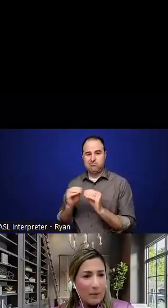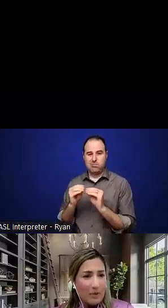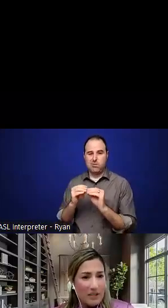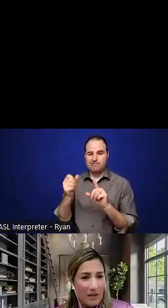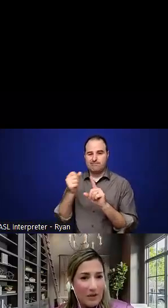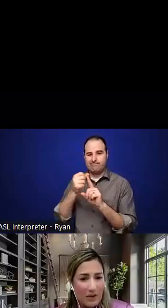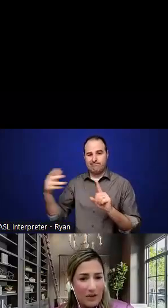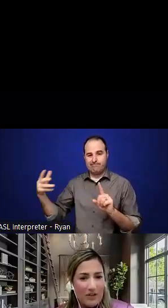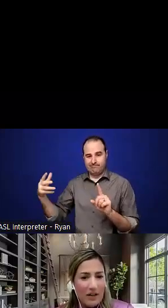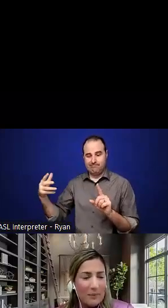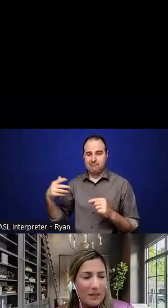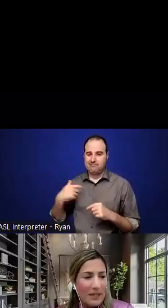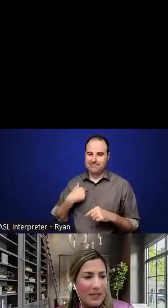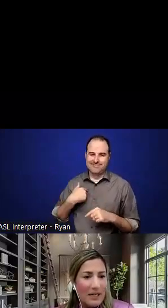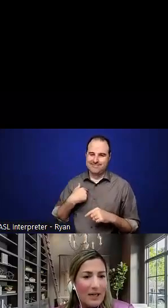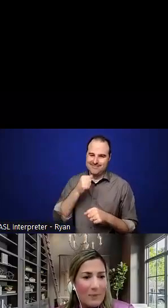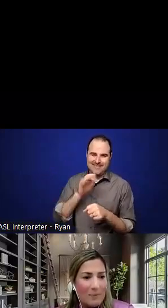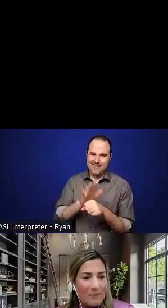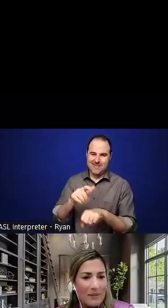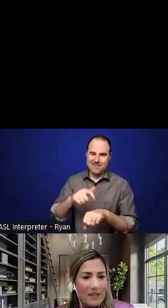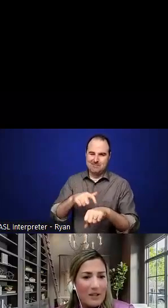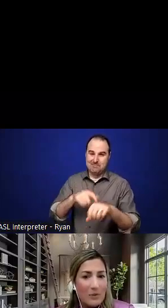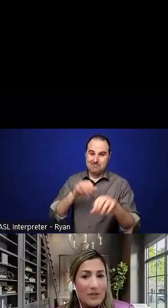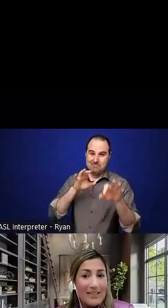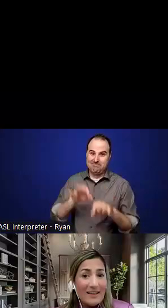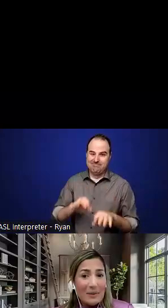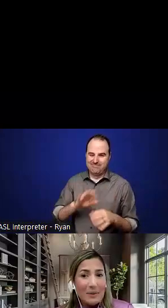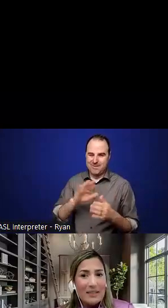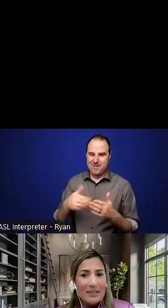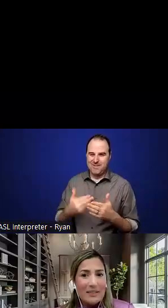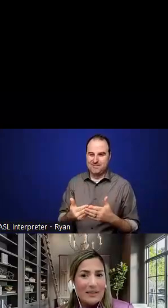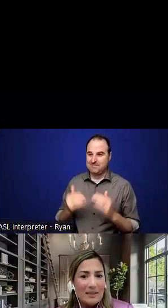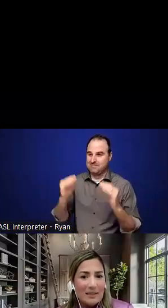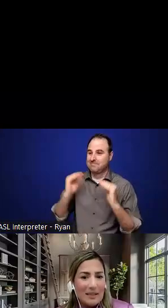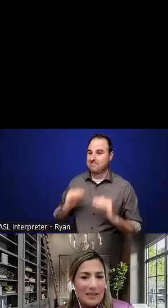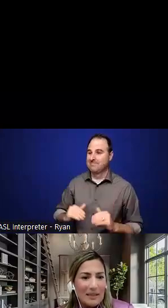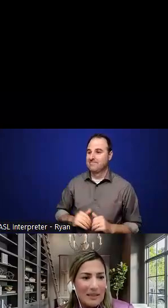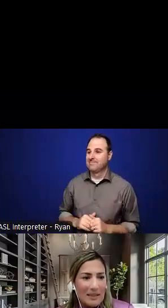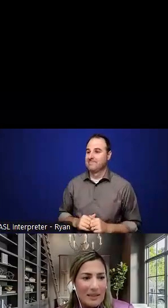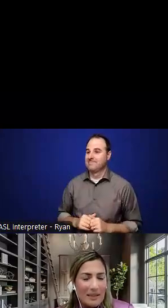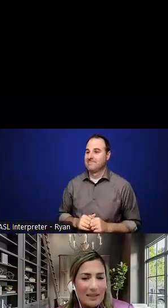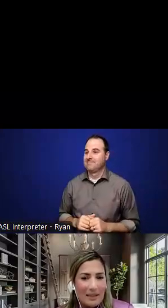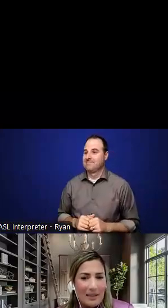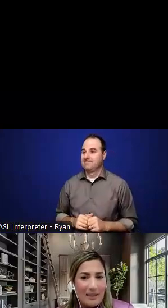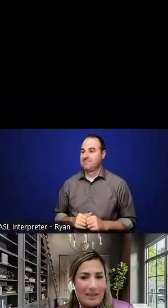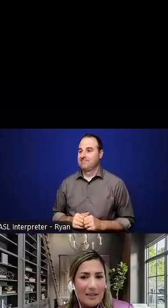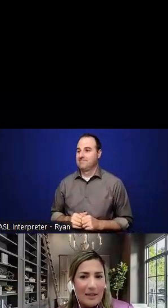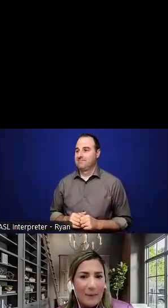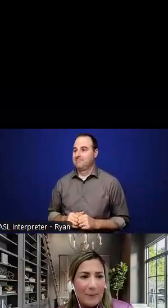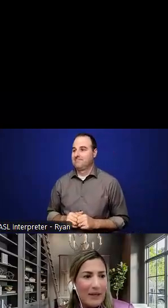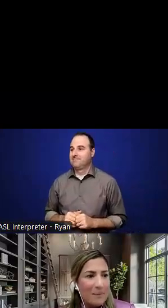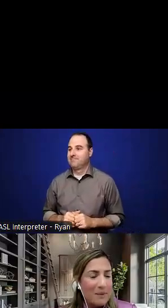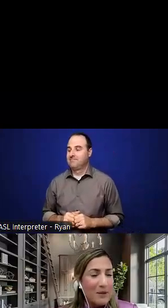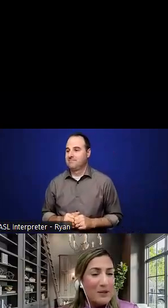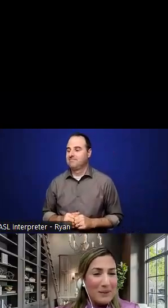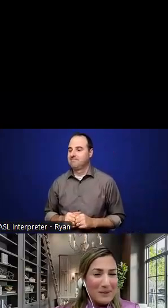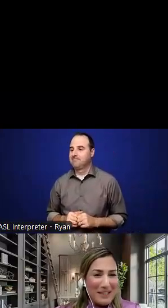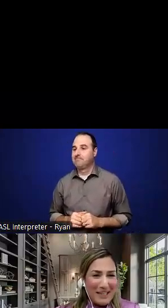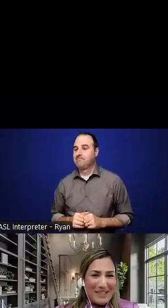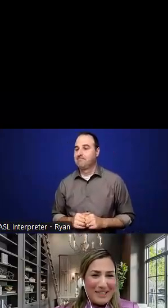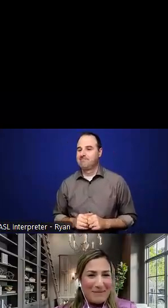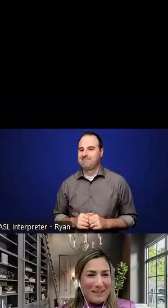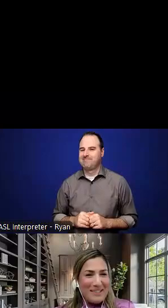able to cover in our time. So next slide please. And maybe I'll skip to the next slide, please, in